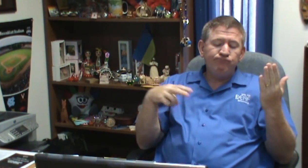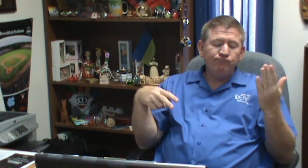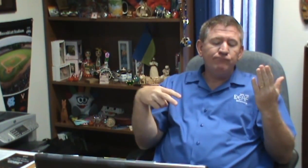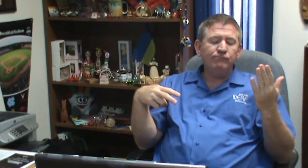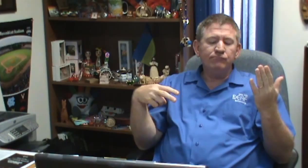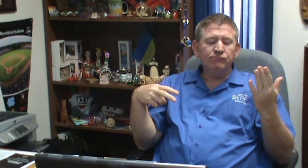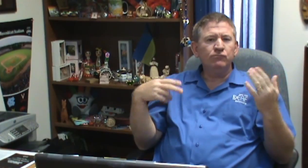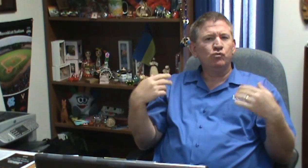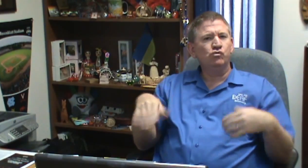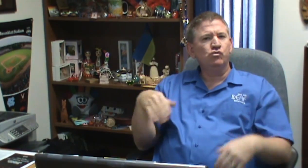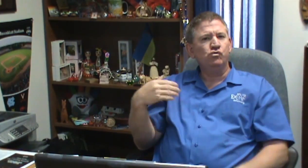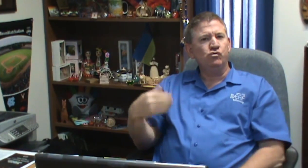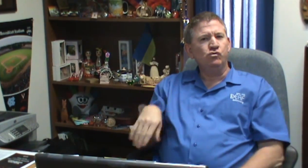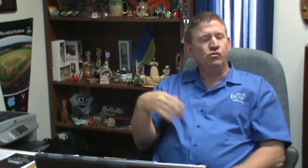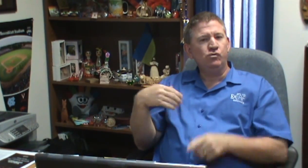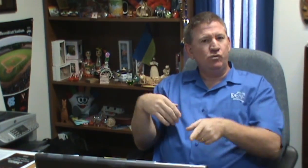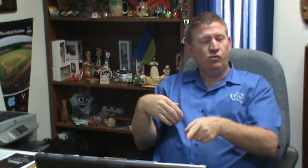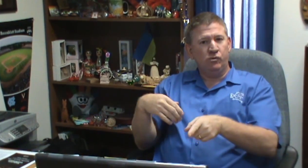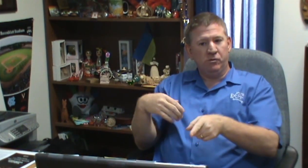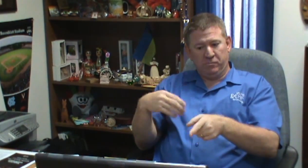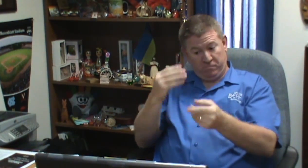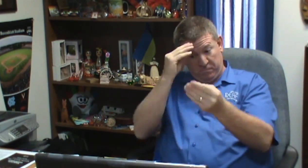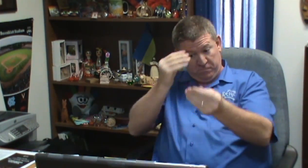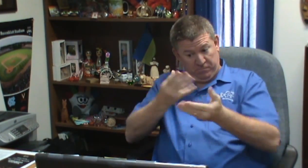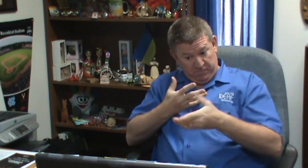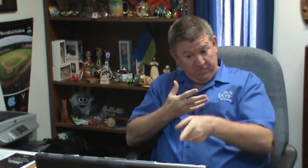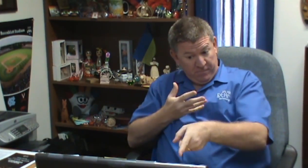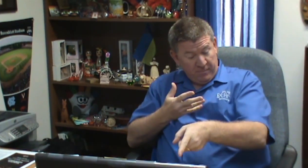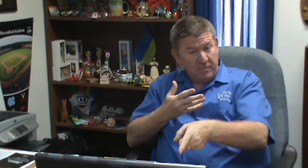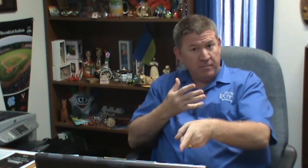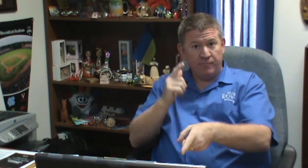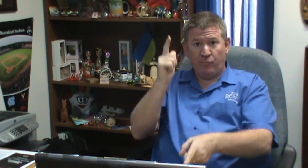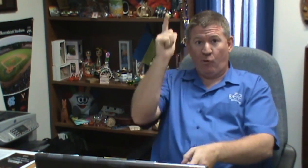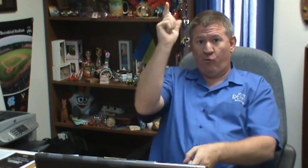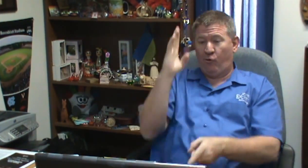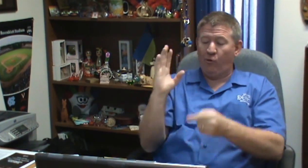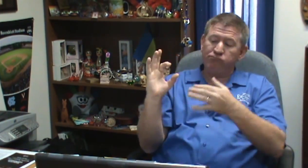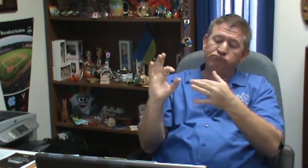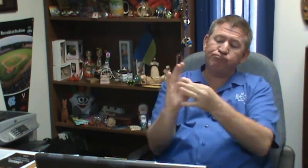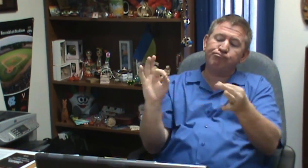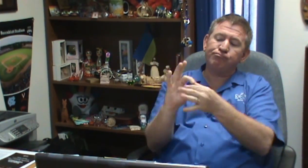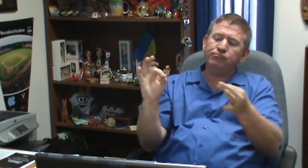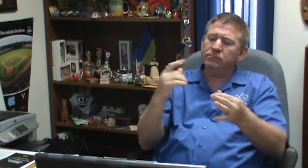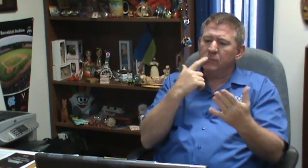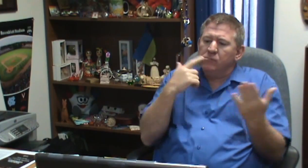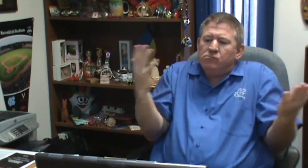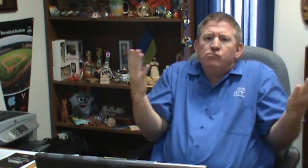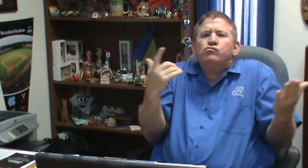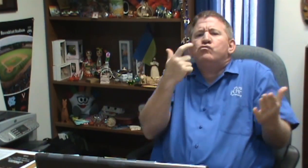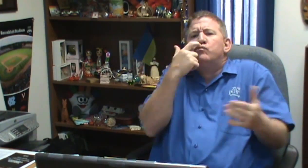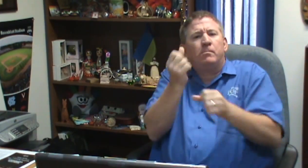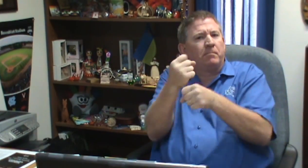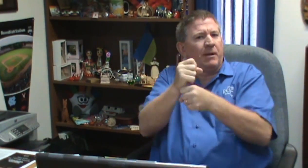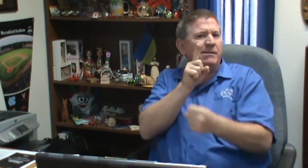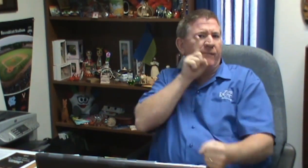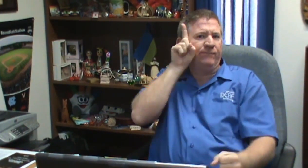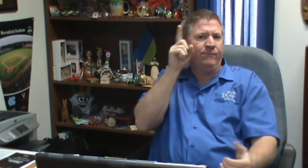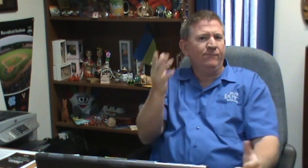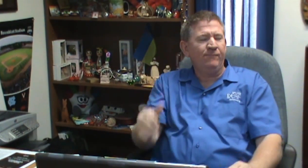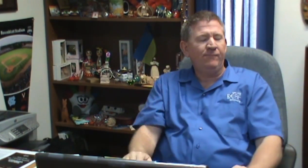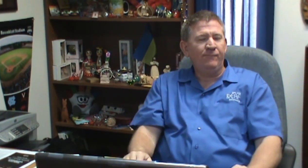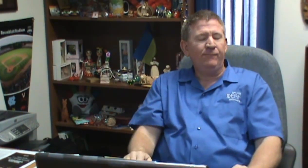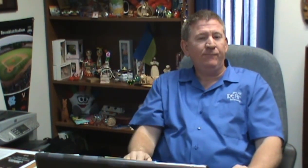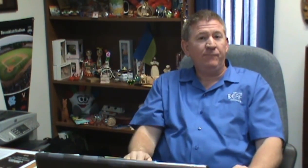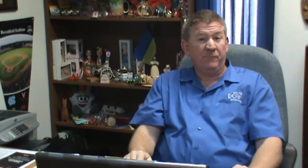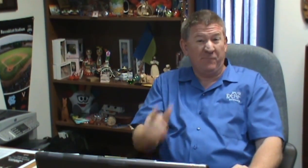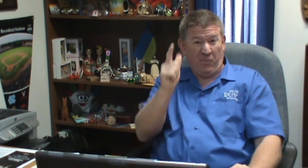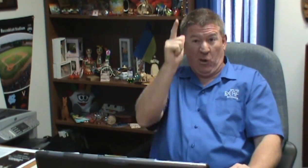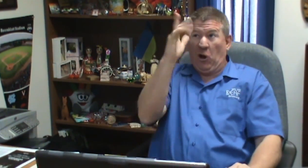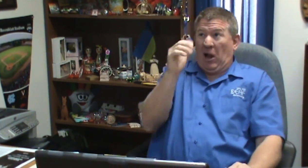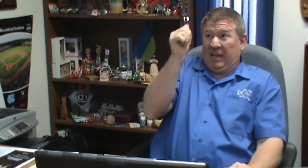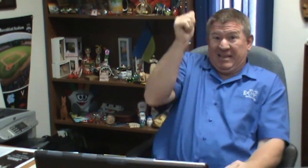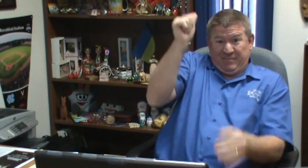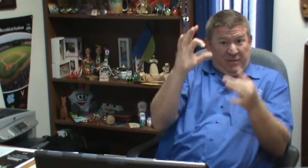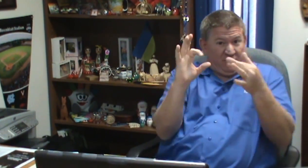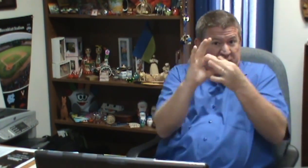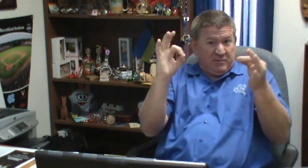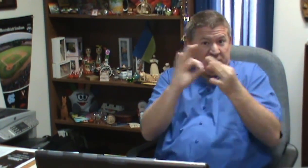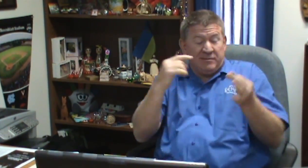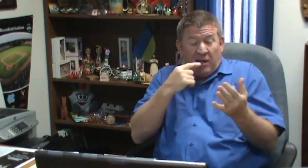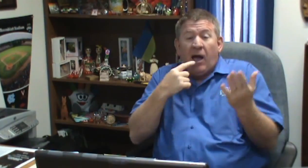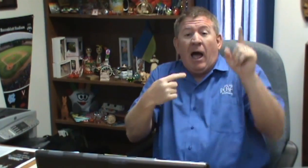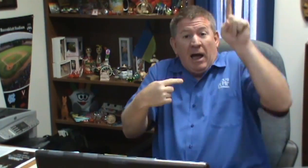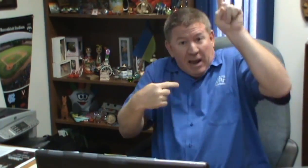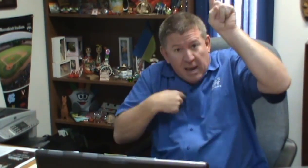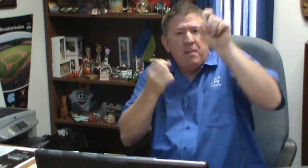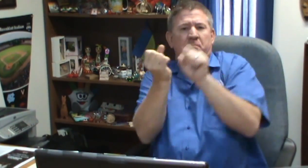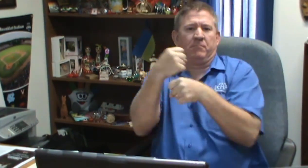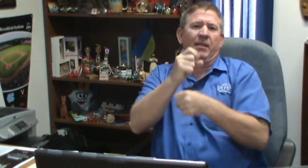I was reading my bible, I see that it tells me that God specifies who made the deaf. In